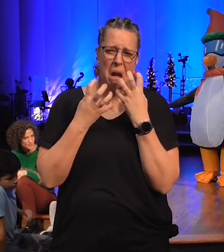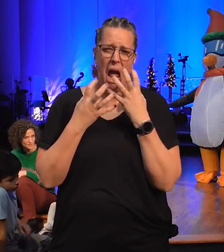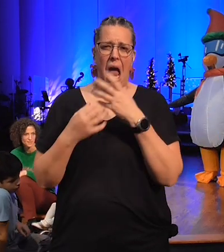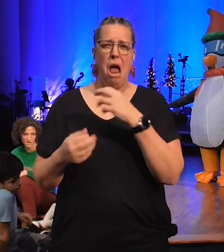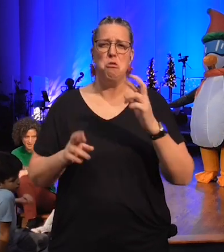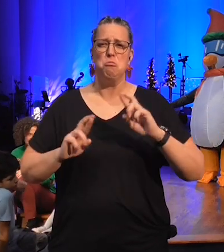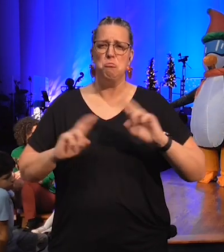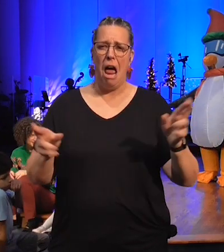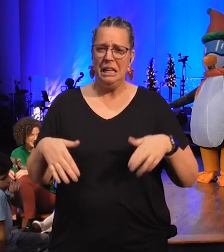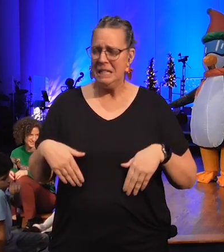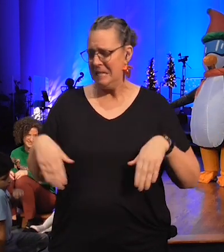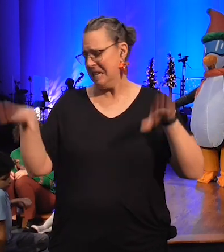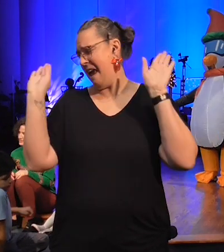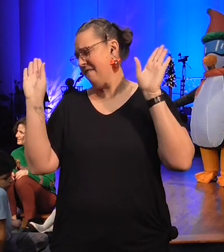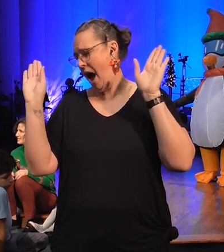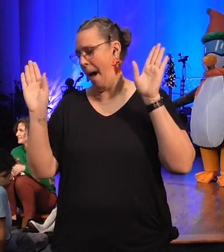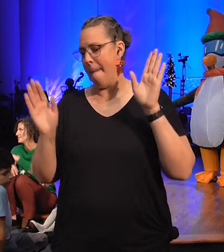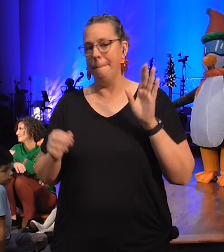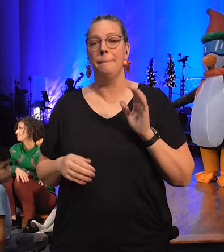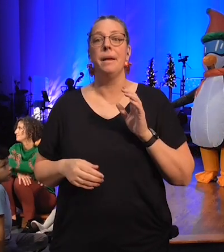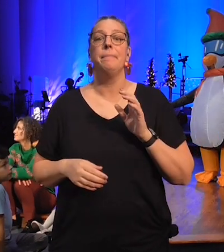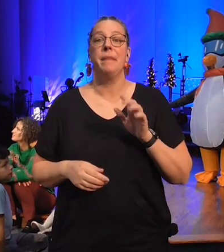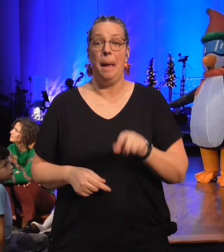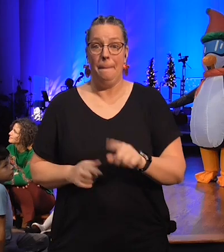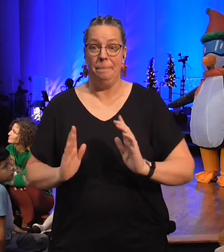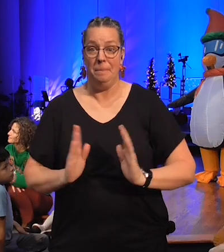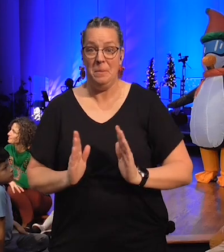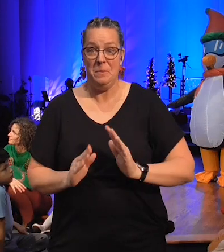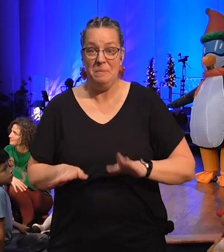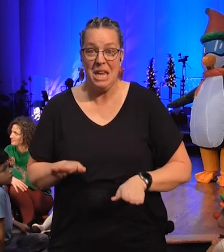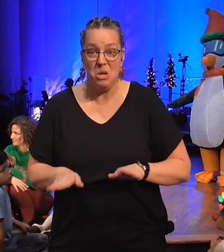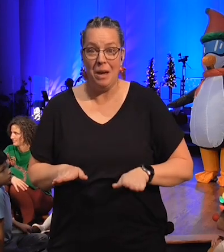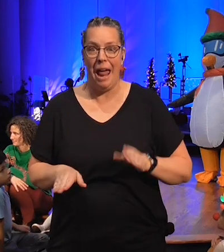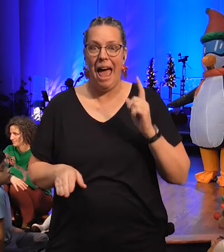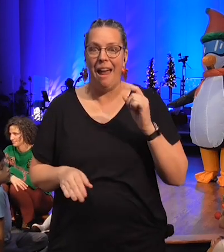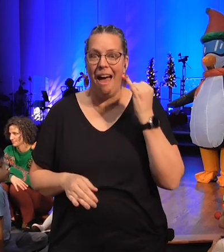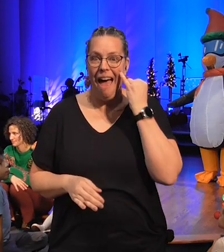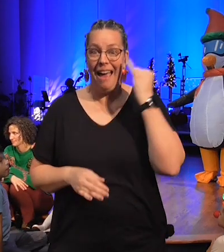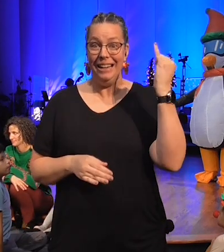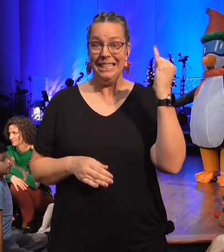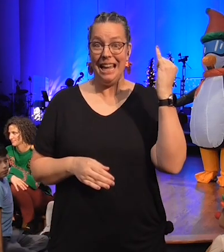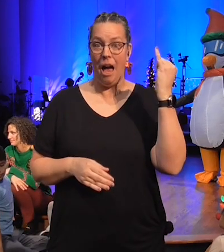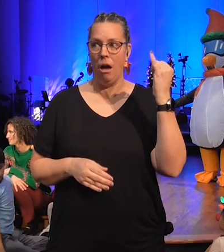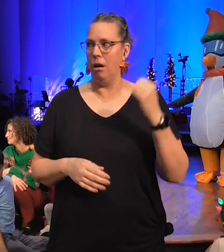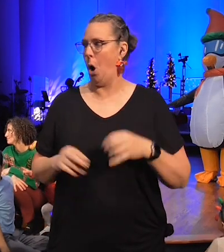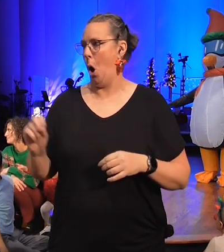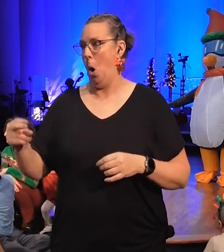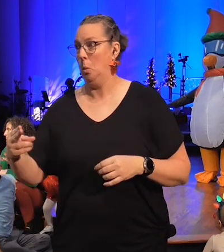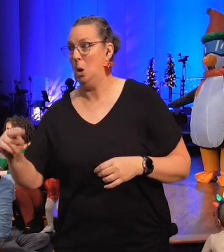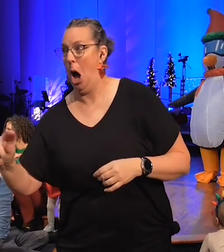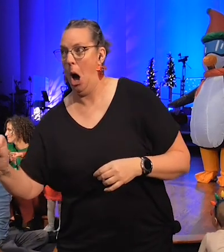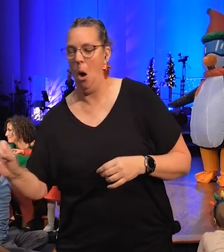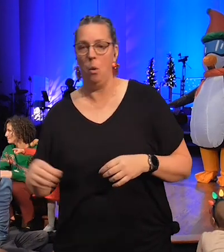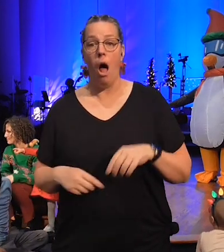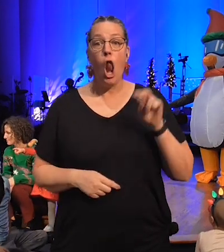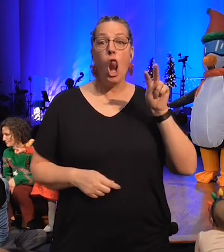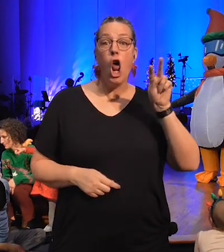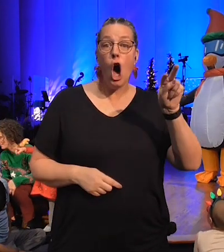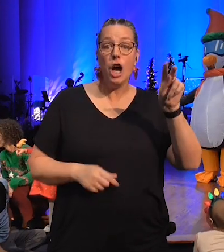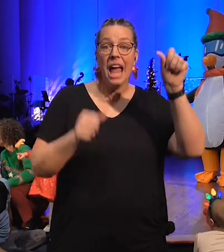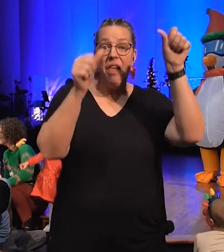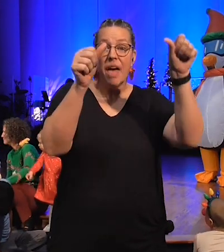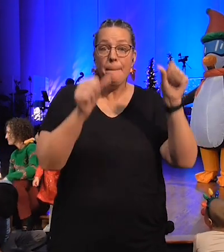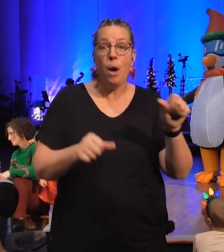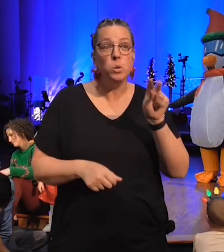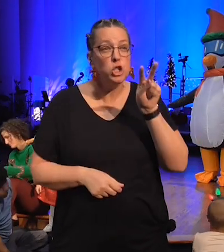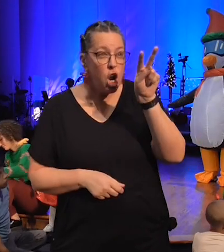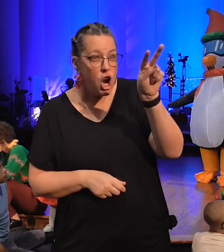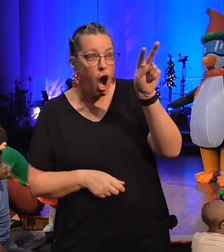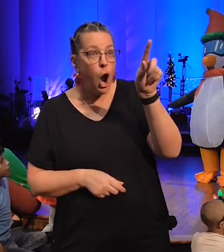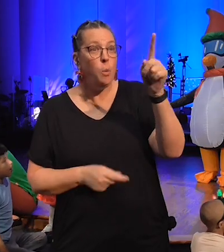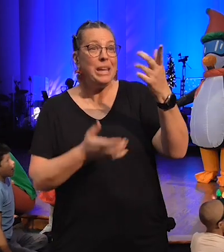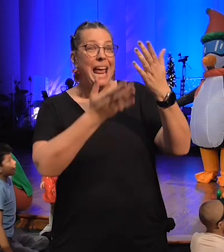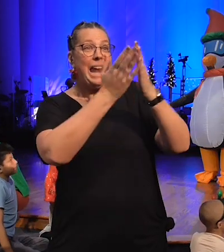feeling lumpier and grumpier than ever and ready to give up pipsqueak had another idea look at the